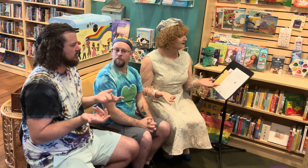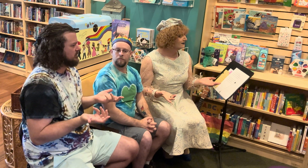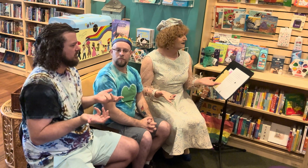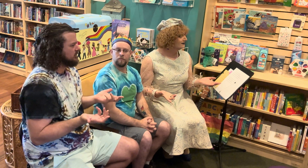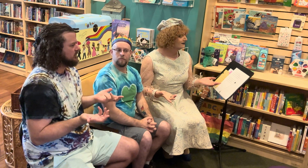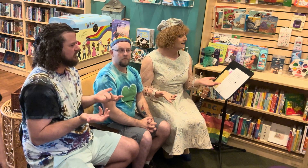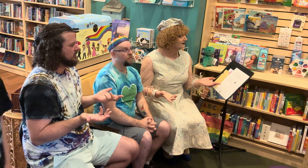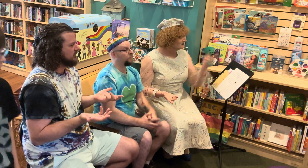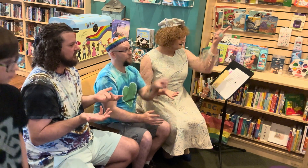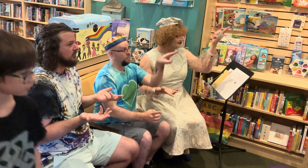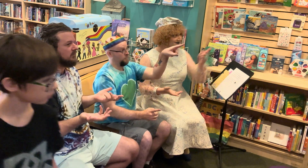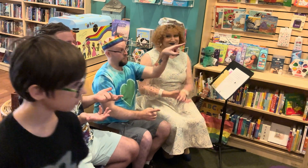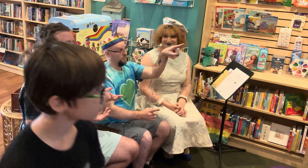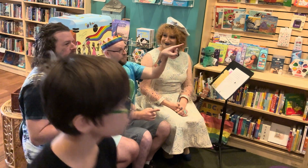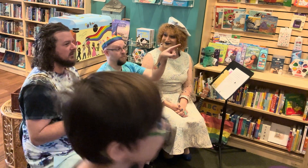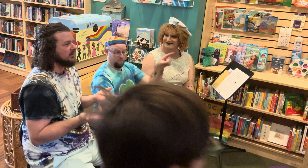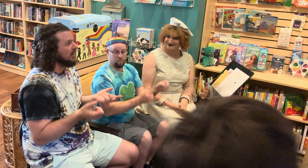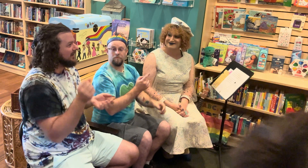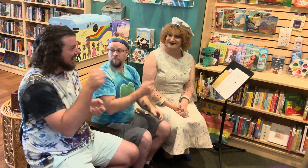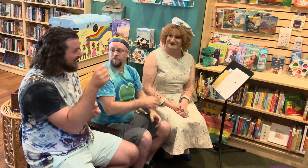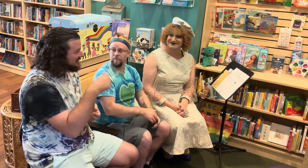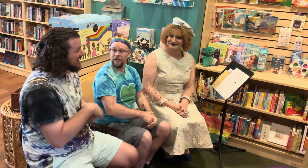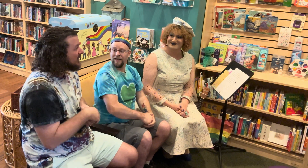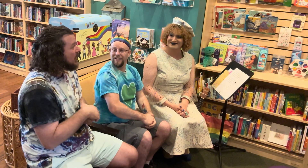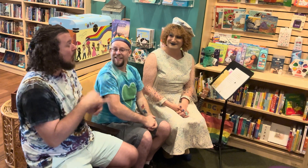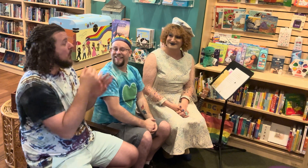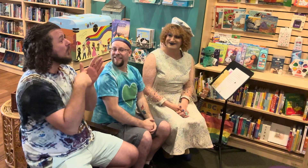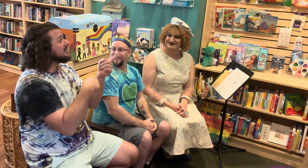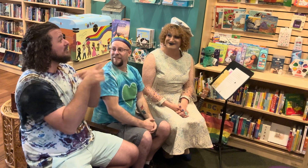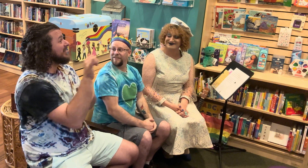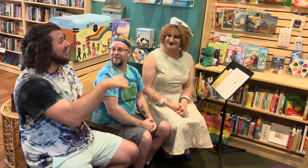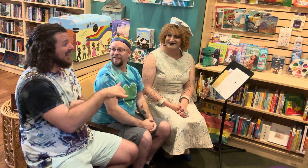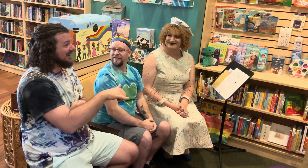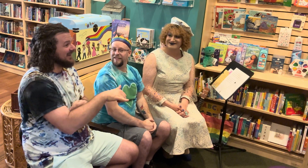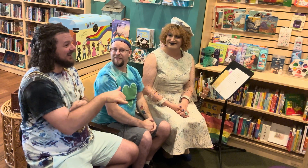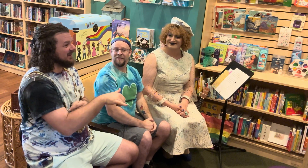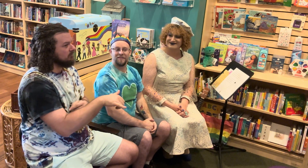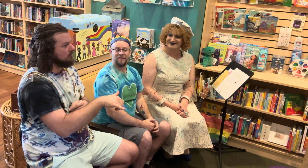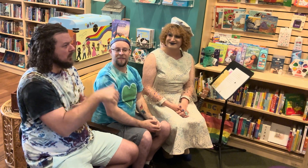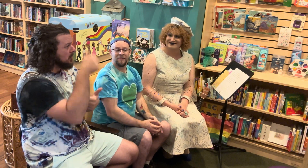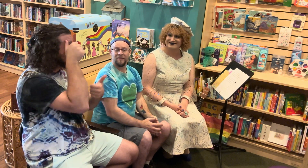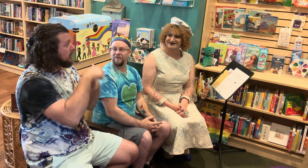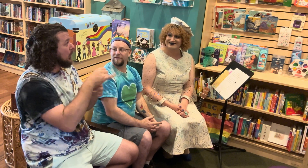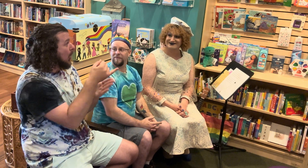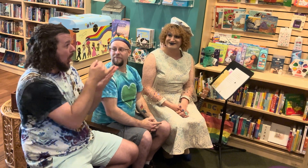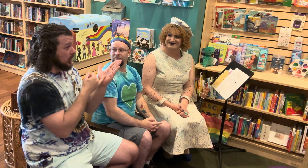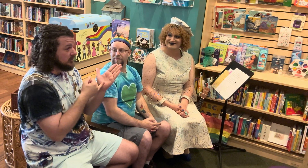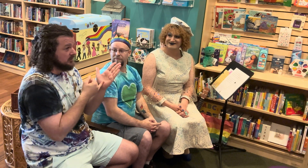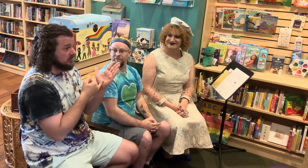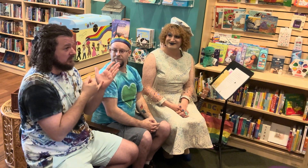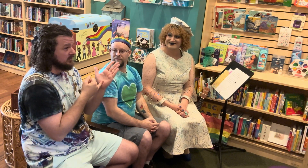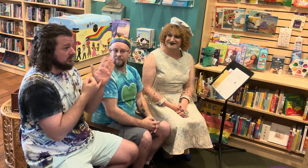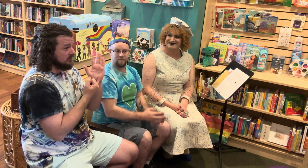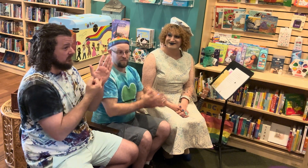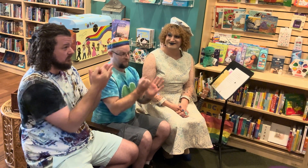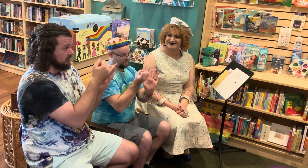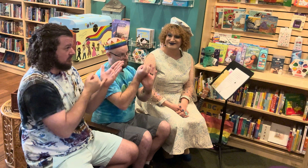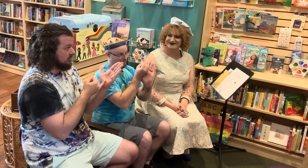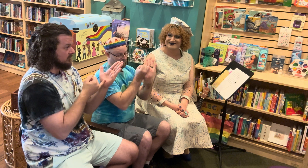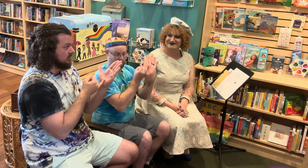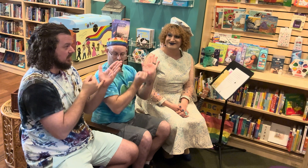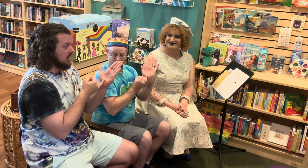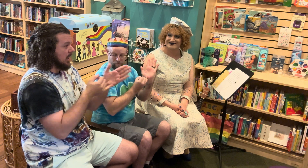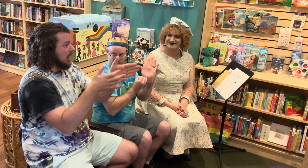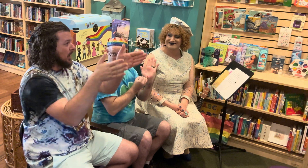An artist! ZAE: Exactly! So, I'm going to show you the sign for that. Remember, we just talked about "art."